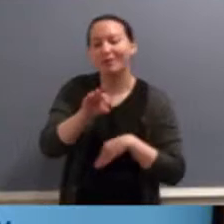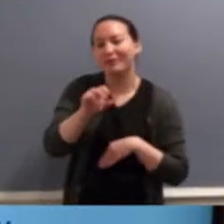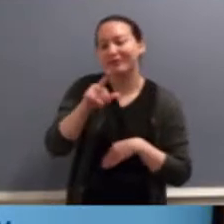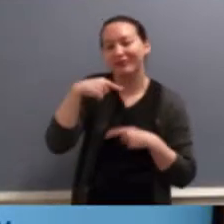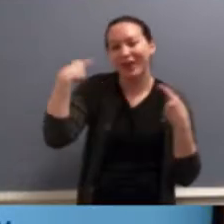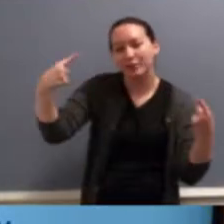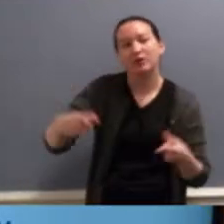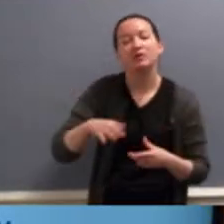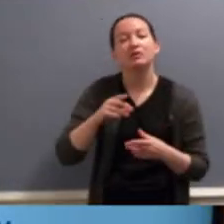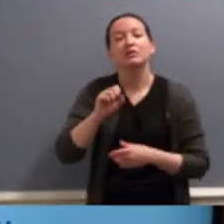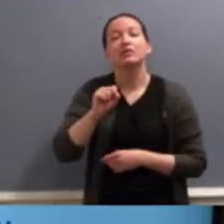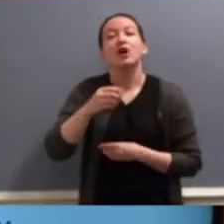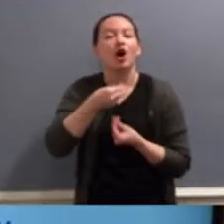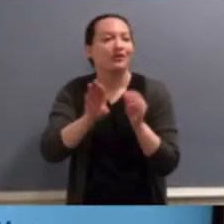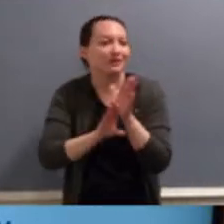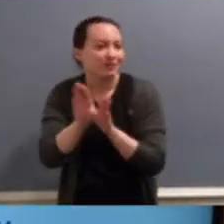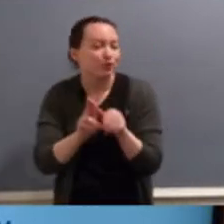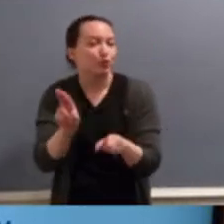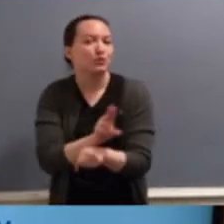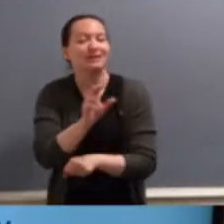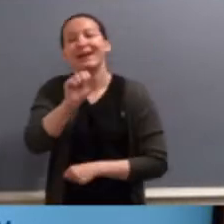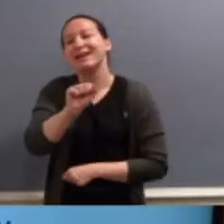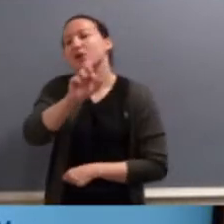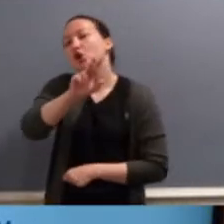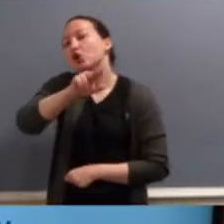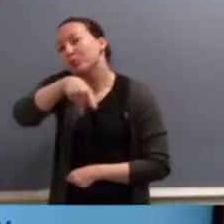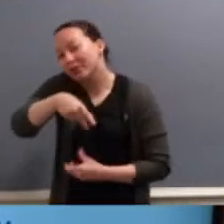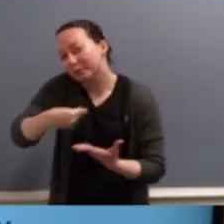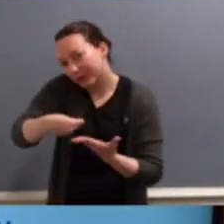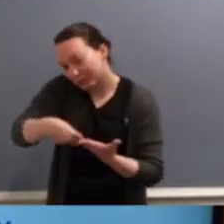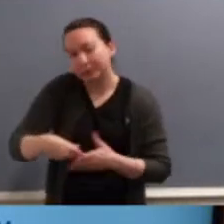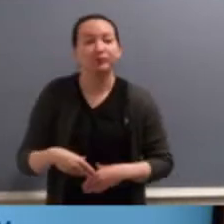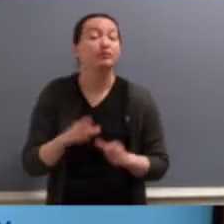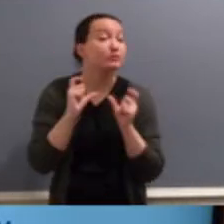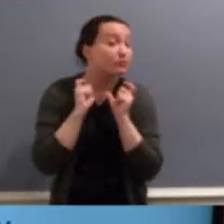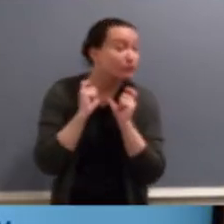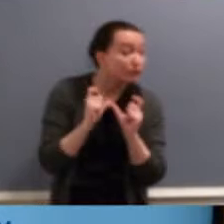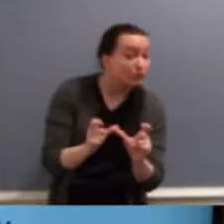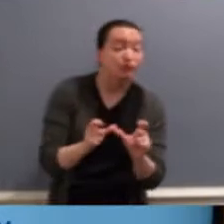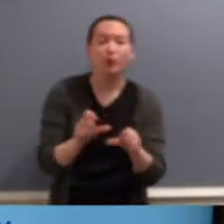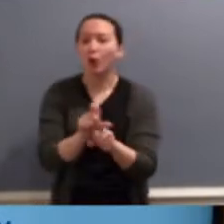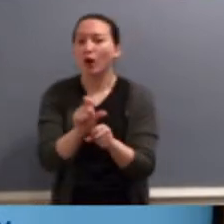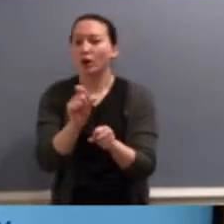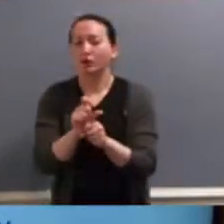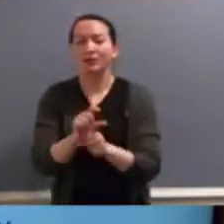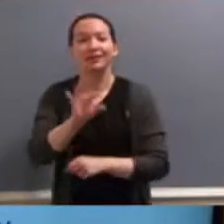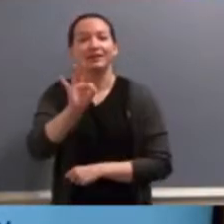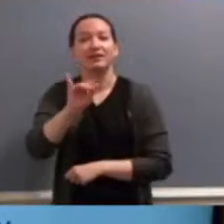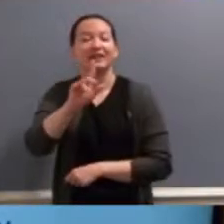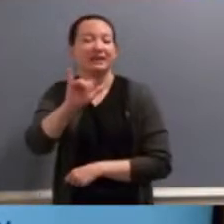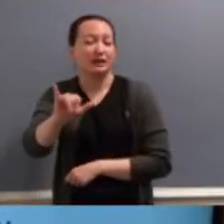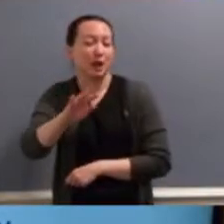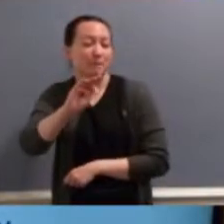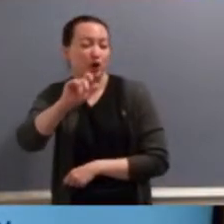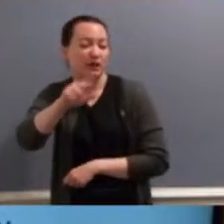office development using ARP funds continued work on our Findlay Market parking facility